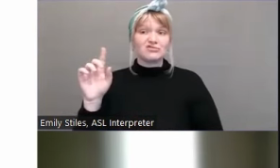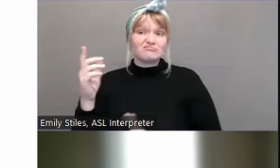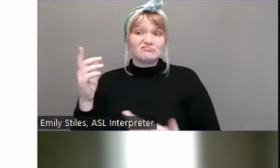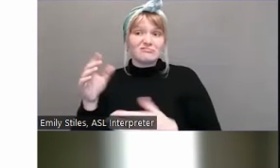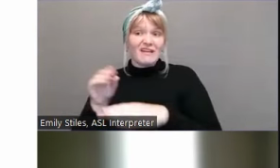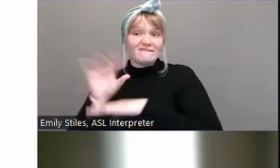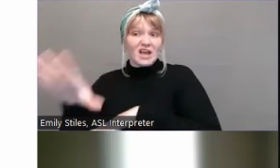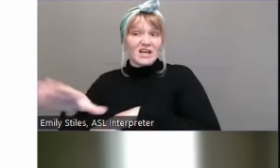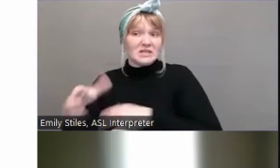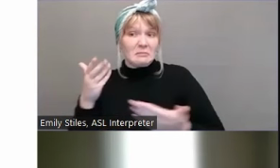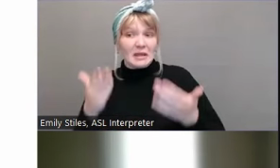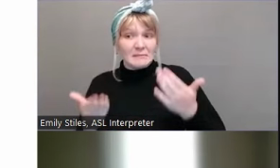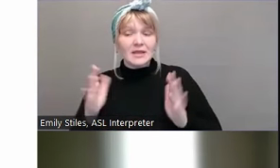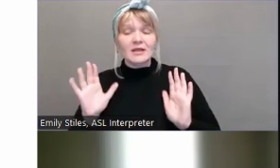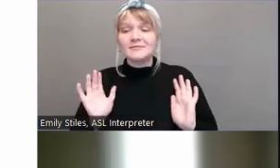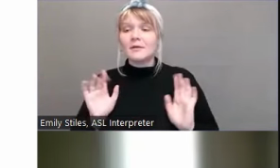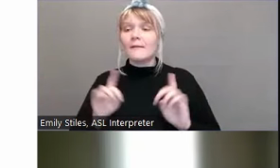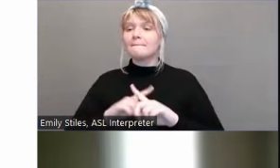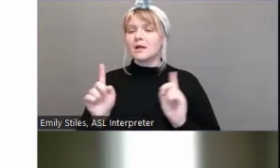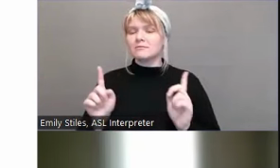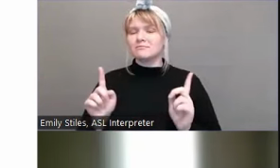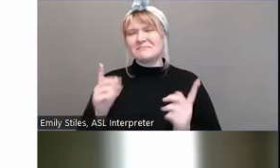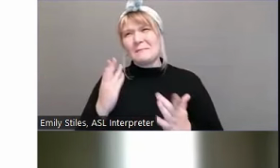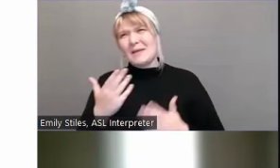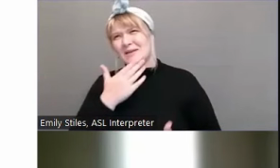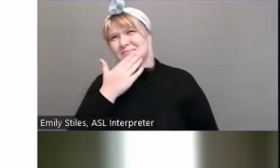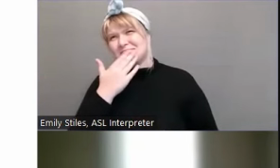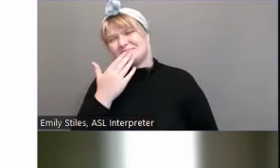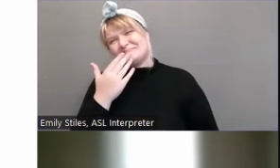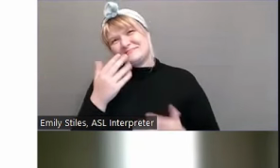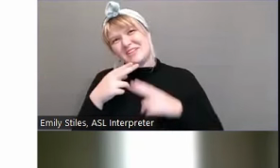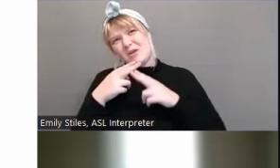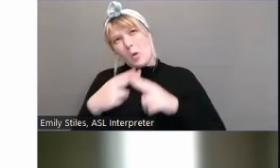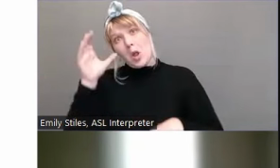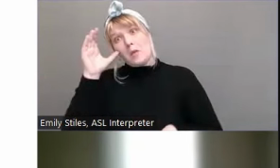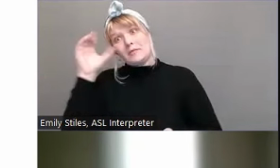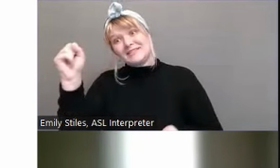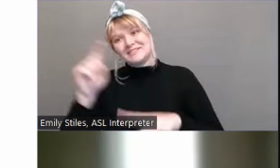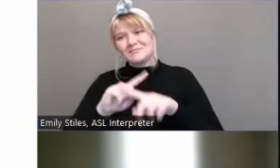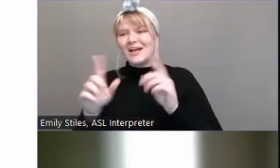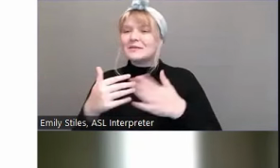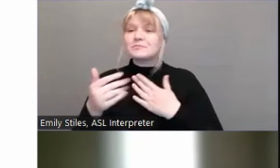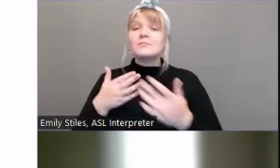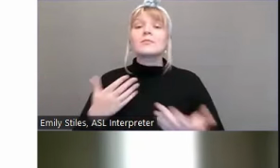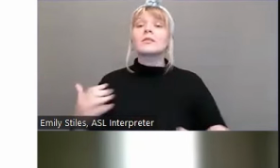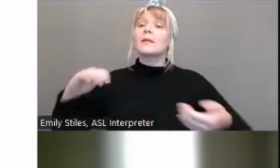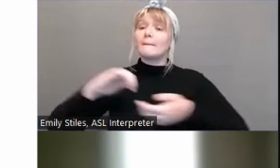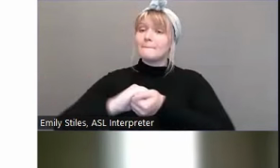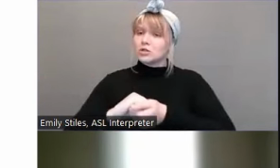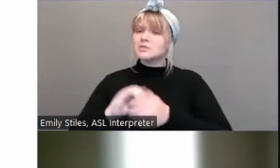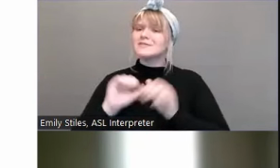advice, but some common sense probably too. Partnerships can help bridge the gaps in service delivery.